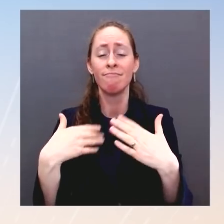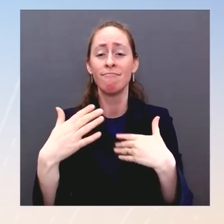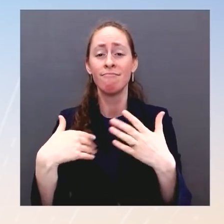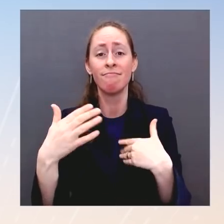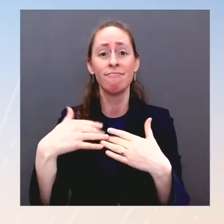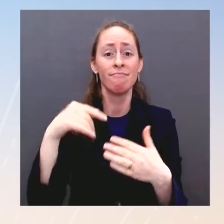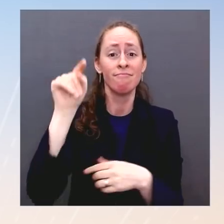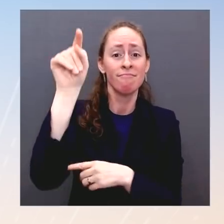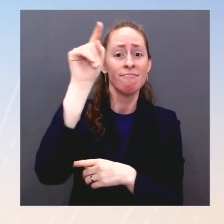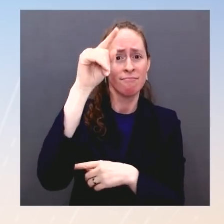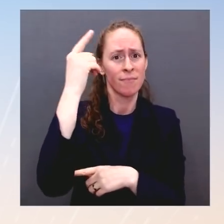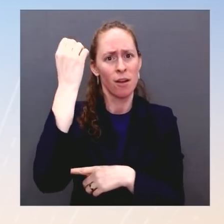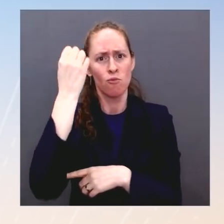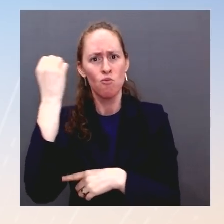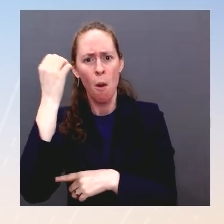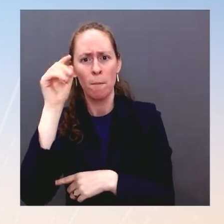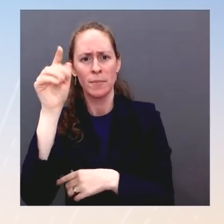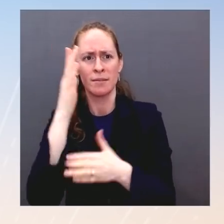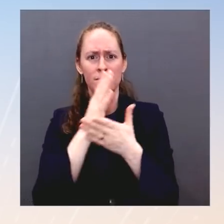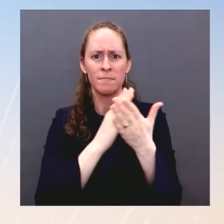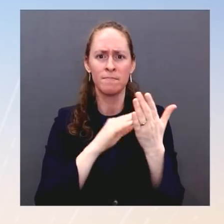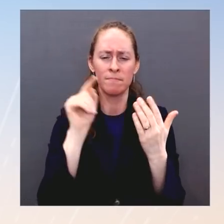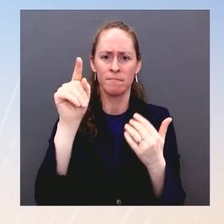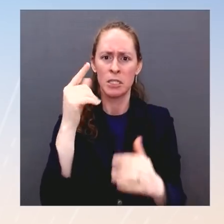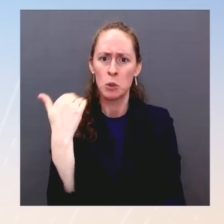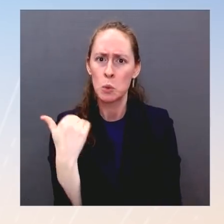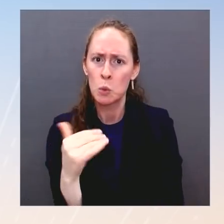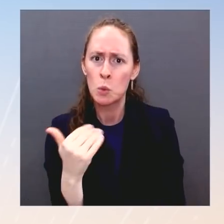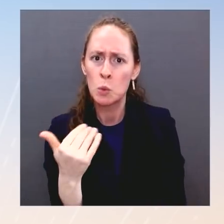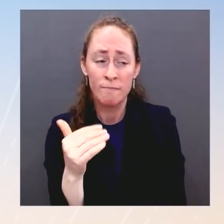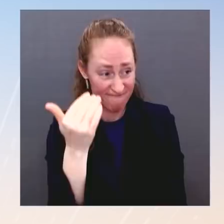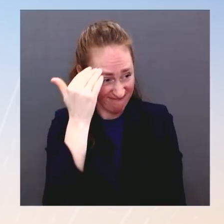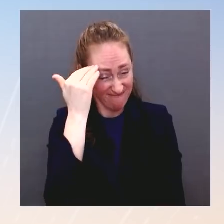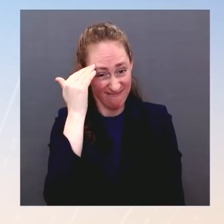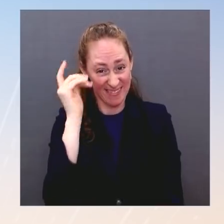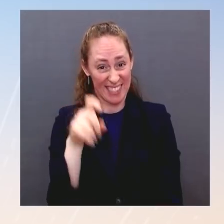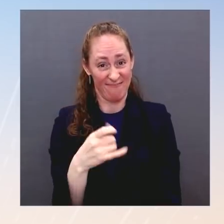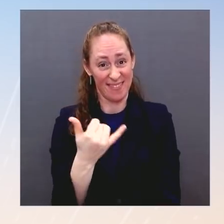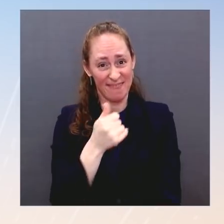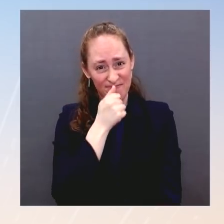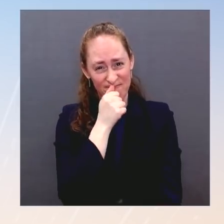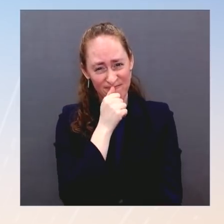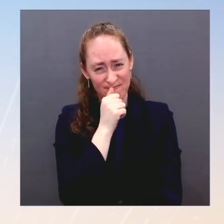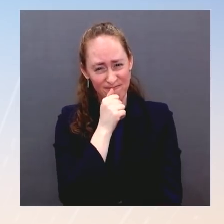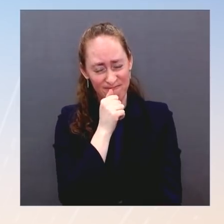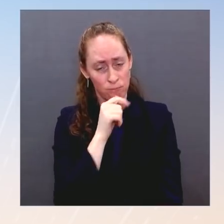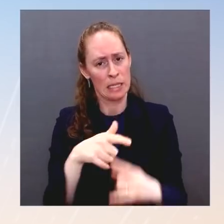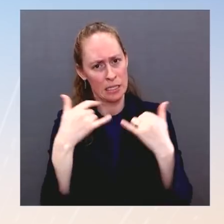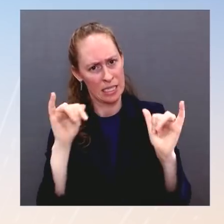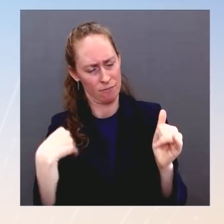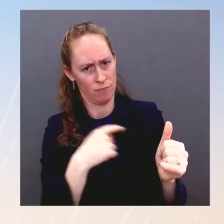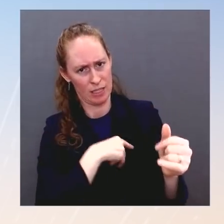historic sanctions that would have a enormous impact on the Russian financial sector.